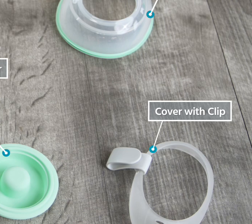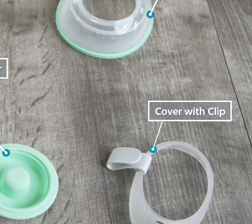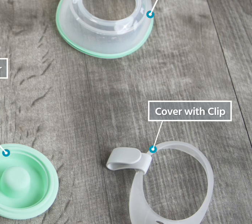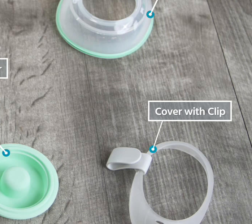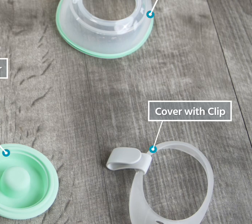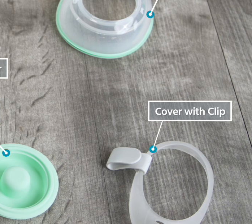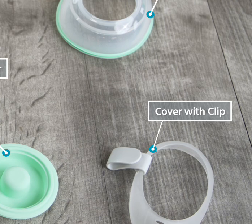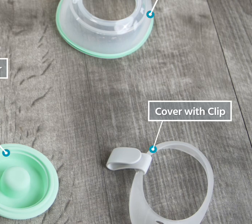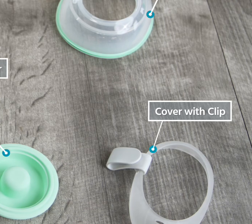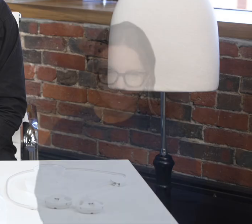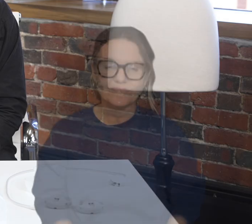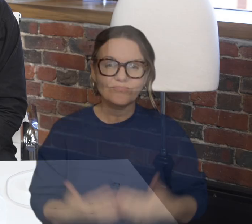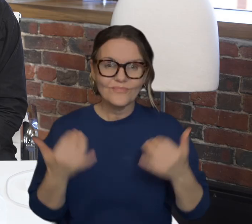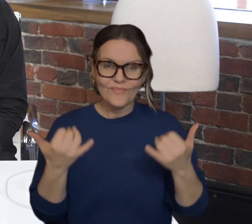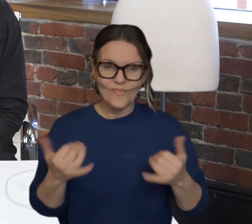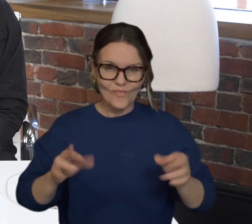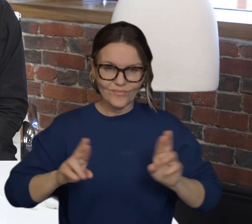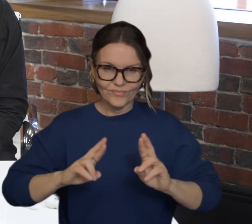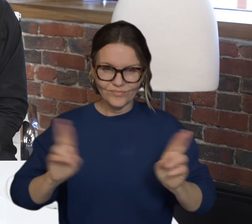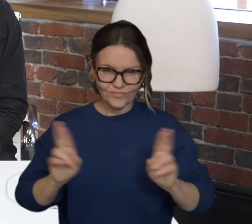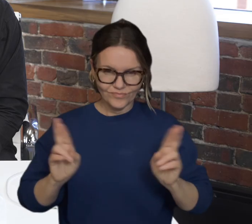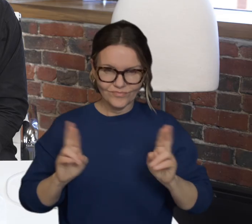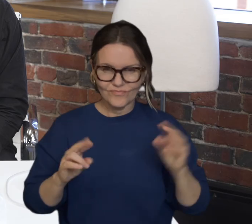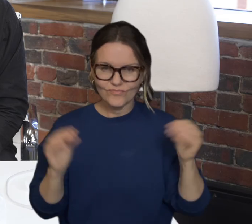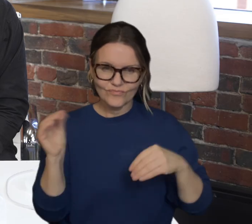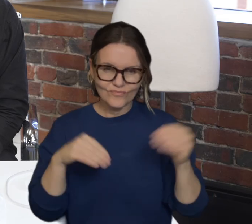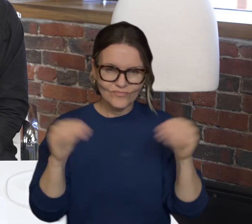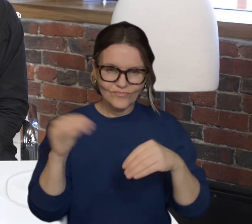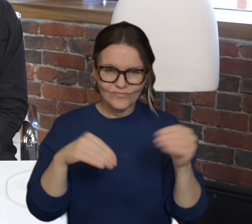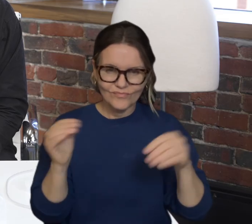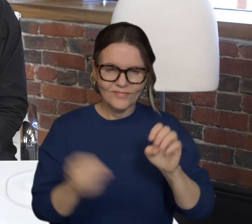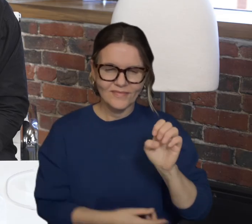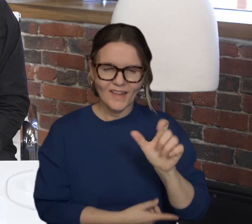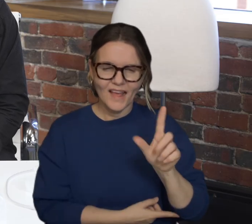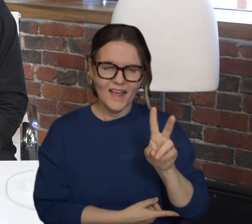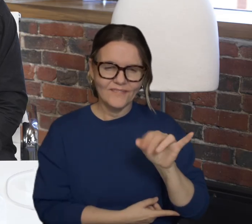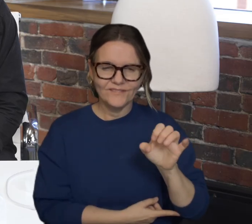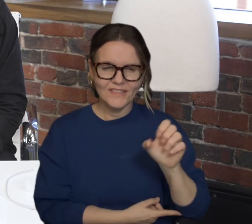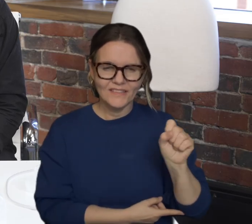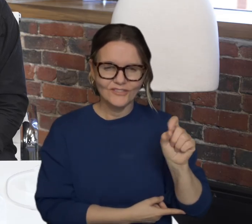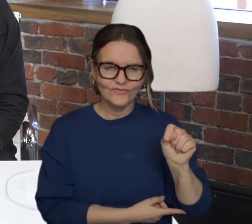now we're going to get into how to assemble the Elvie stride collection kit this is what it looks